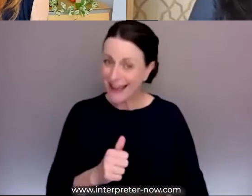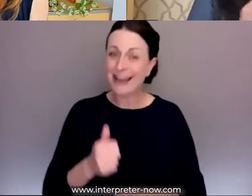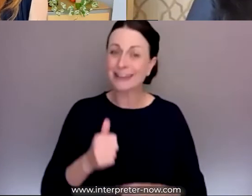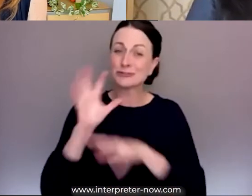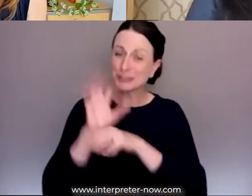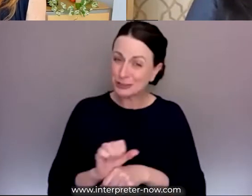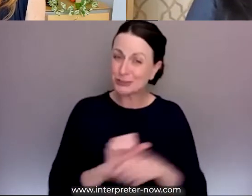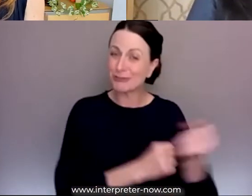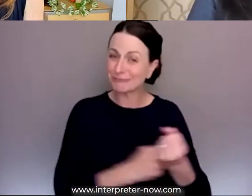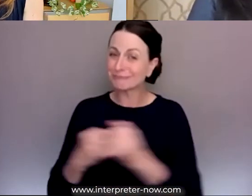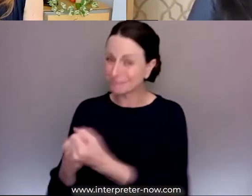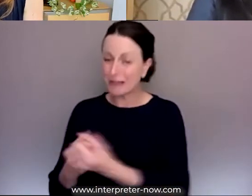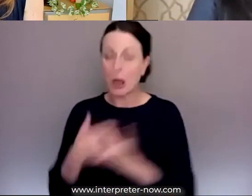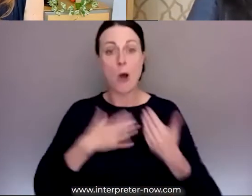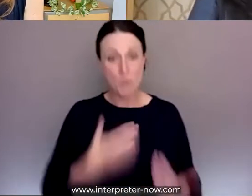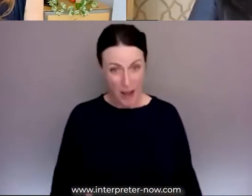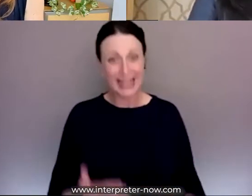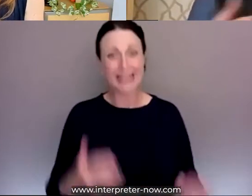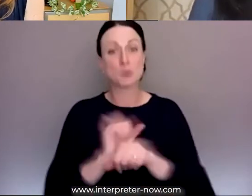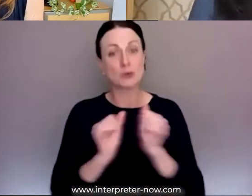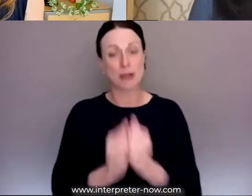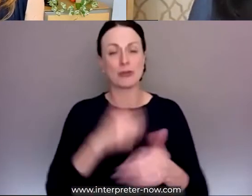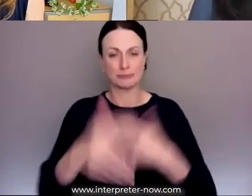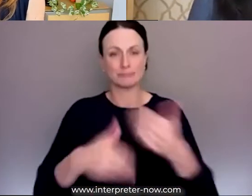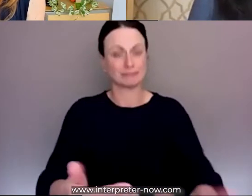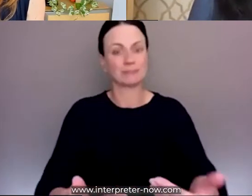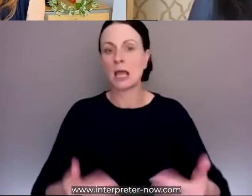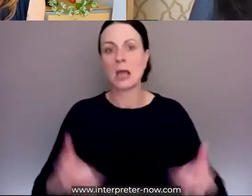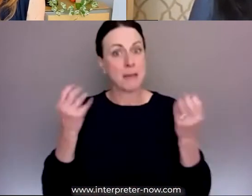It's what we did on the First Step act but I think there are millions of other places where that's possible.